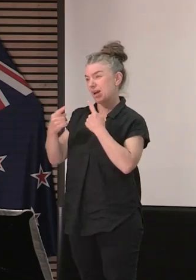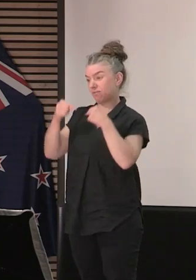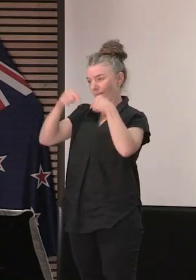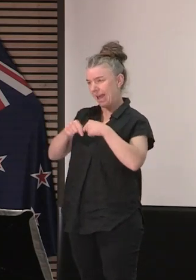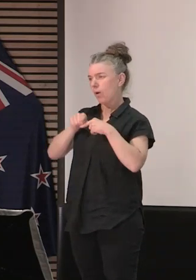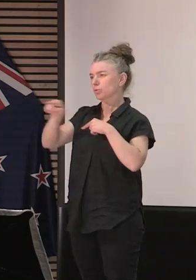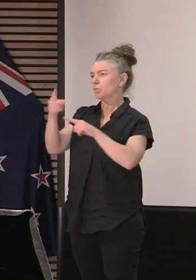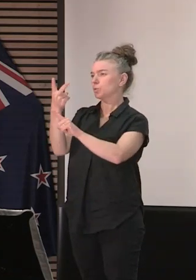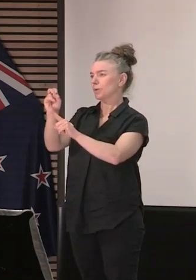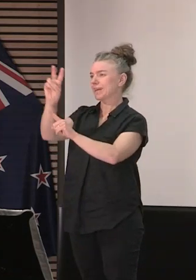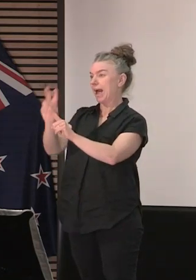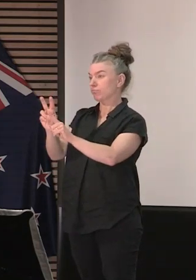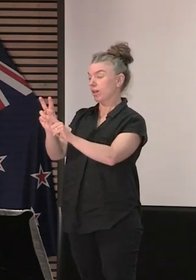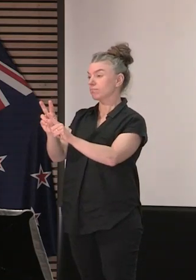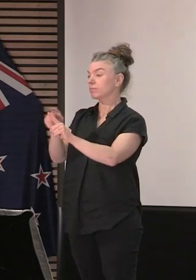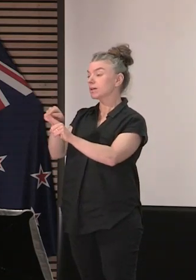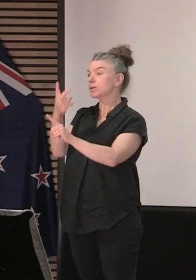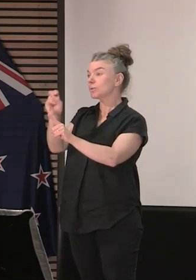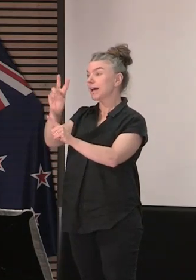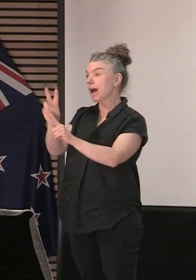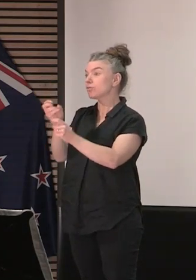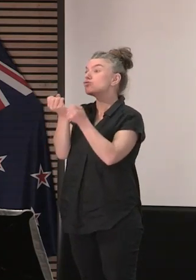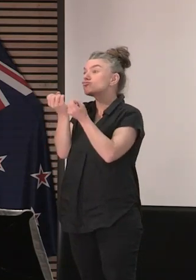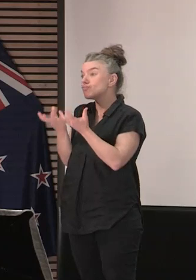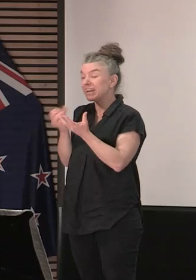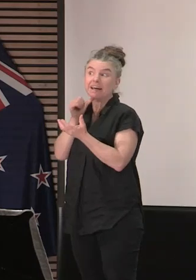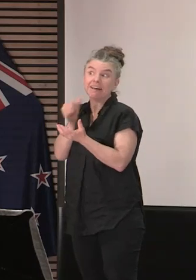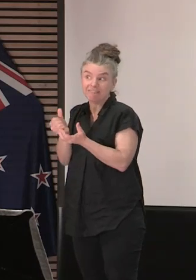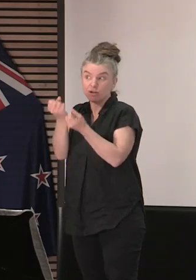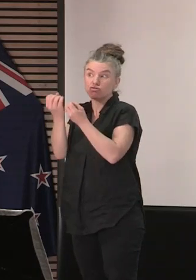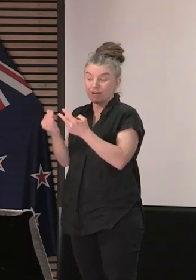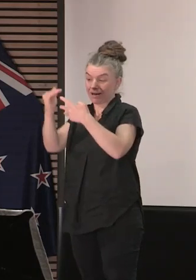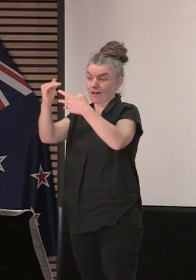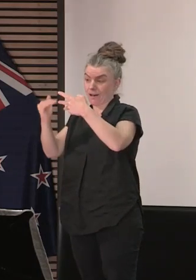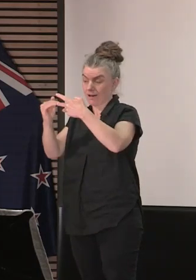That means if we areready to move to alert level3, if we are ready to move toalert level